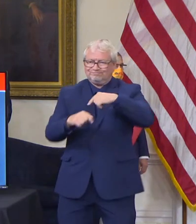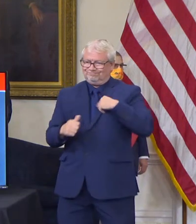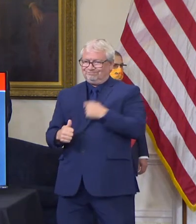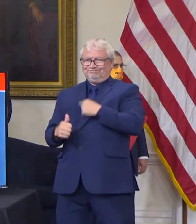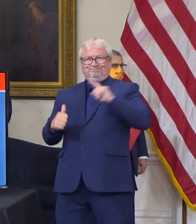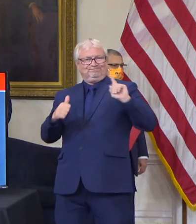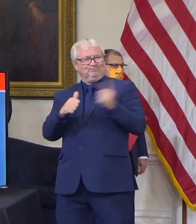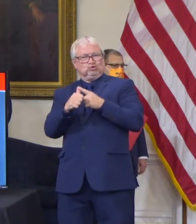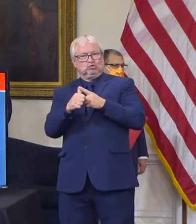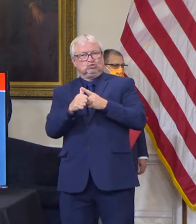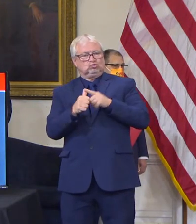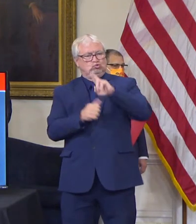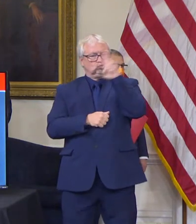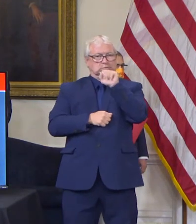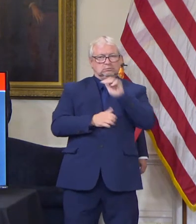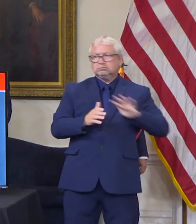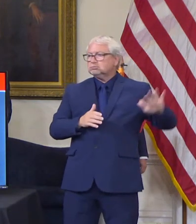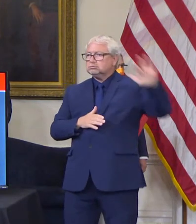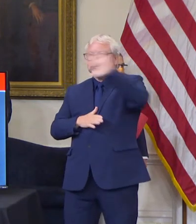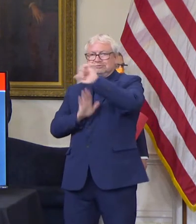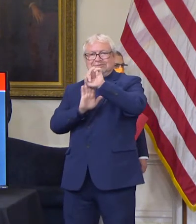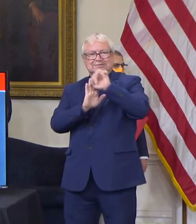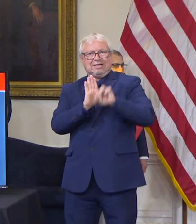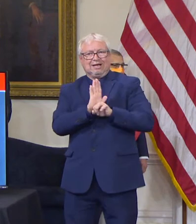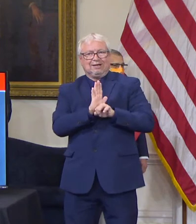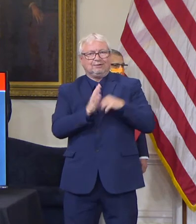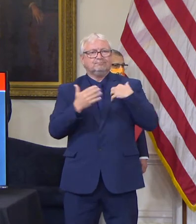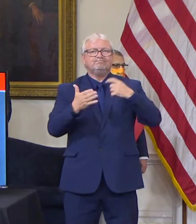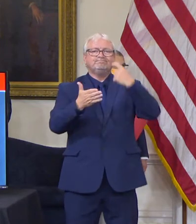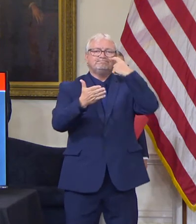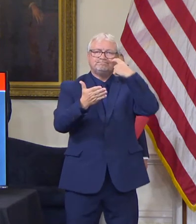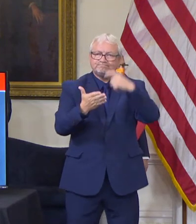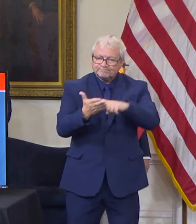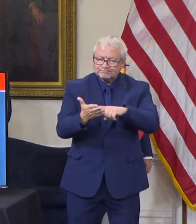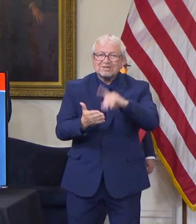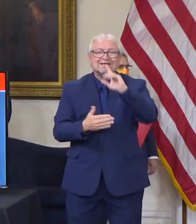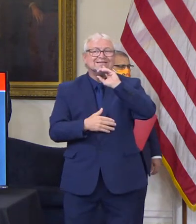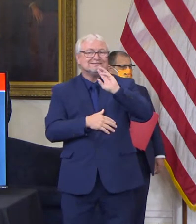This pilot program, which was the first of its kind in the country, found that more than 60 percent of